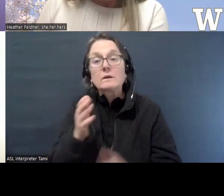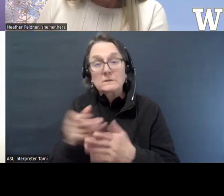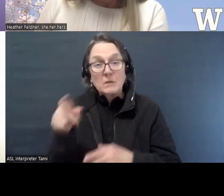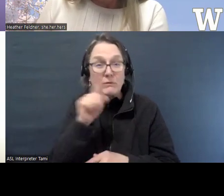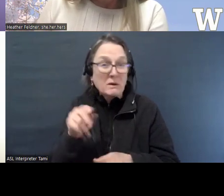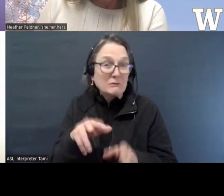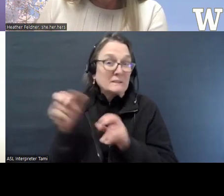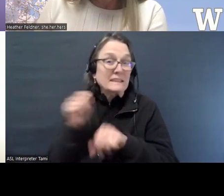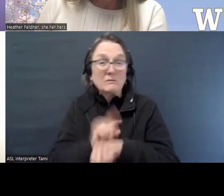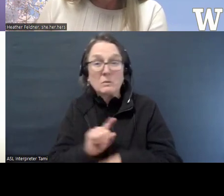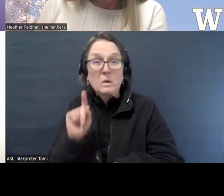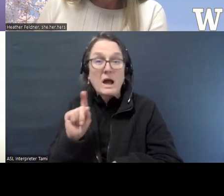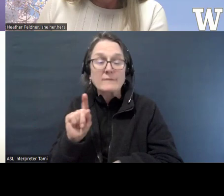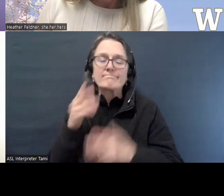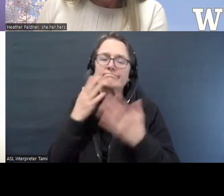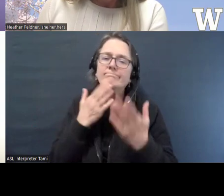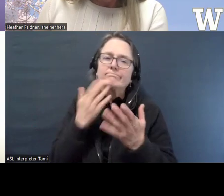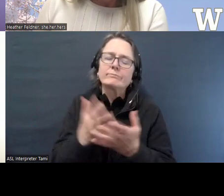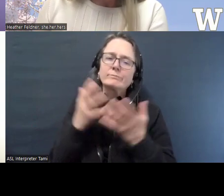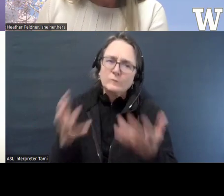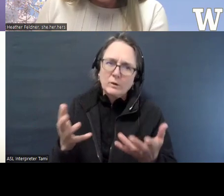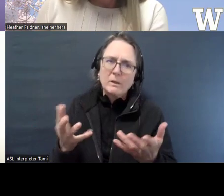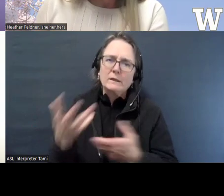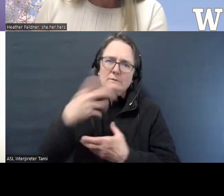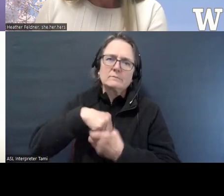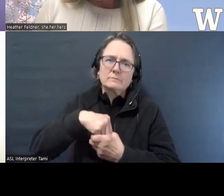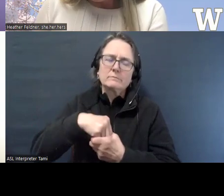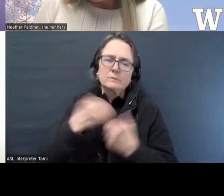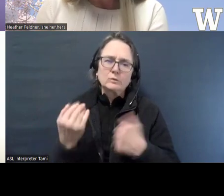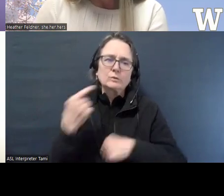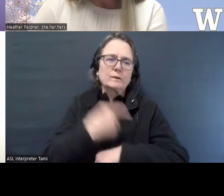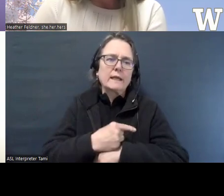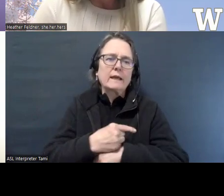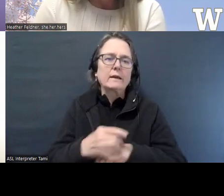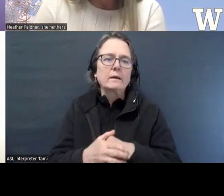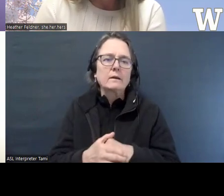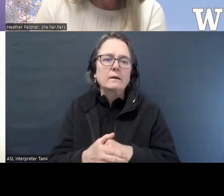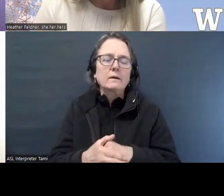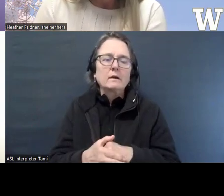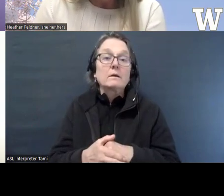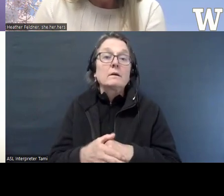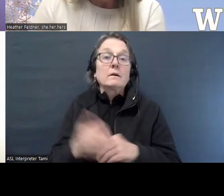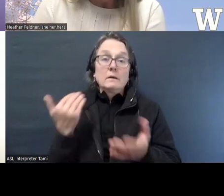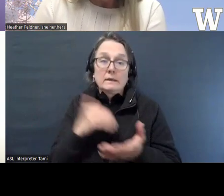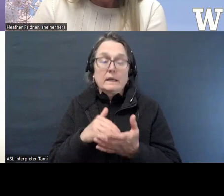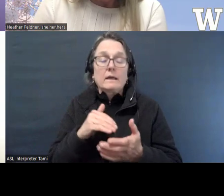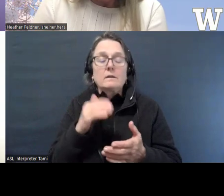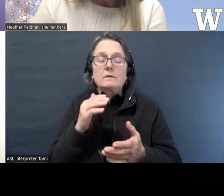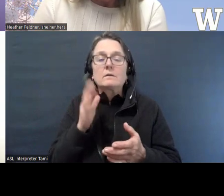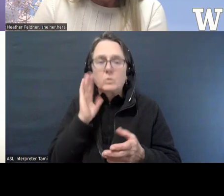I just wanna thank you so much for being with us today. Again, please see our website will have this recording.